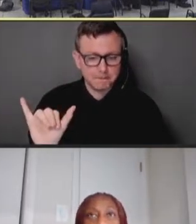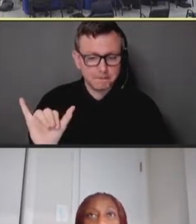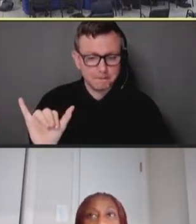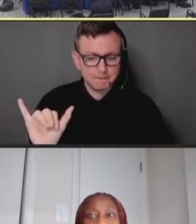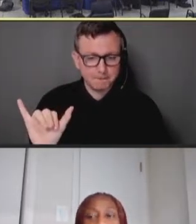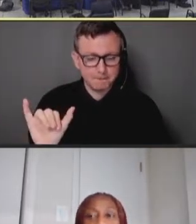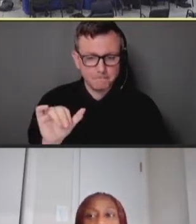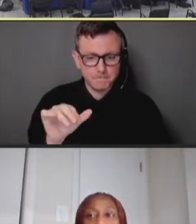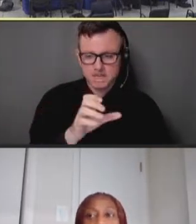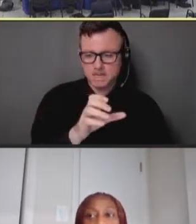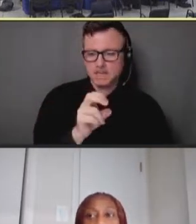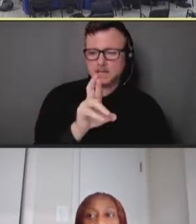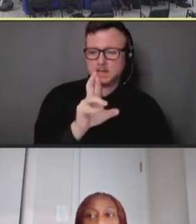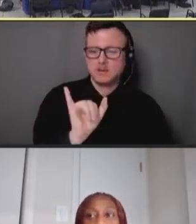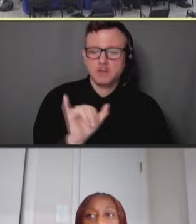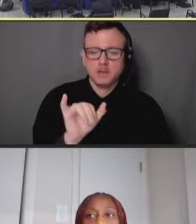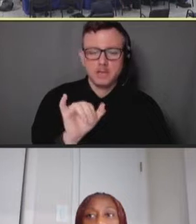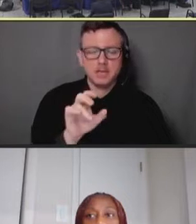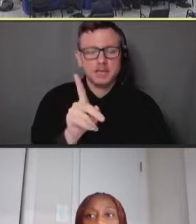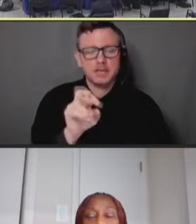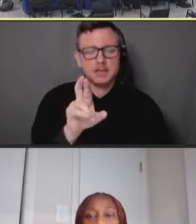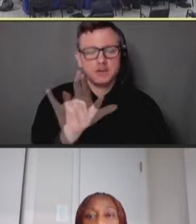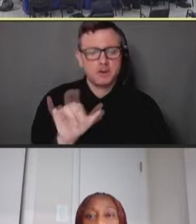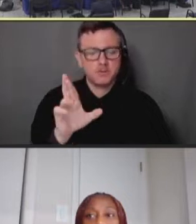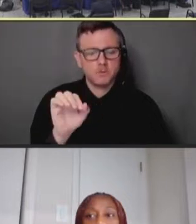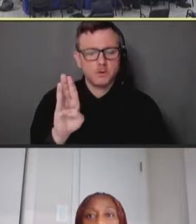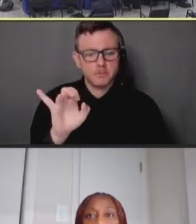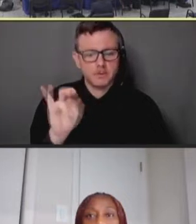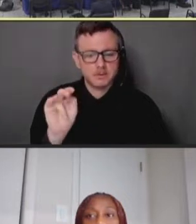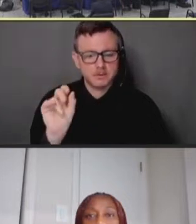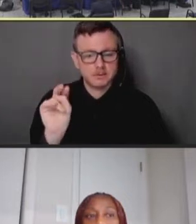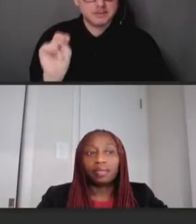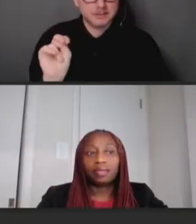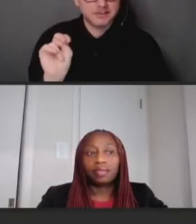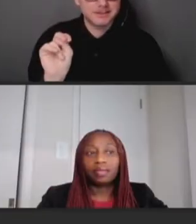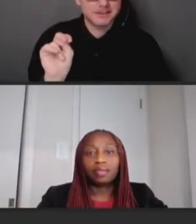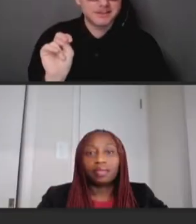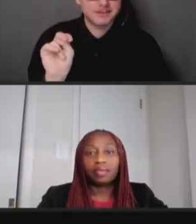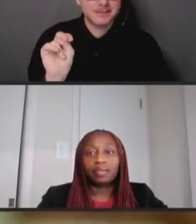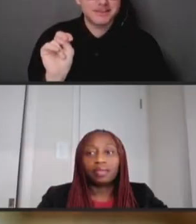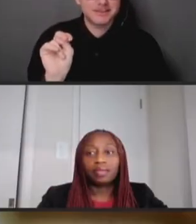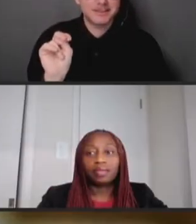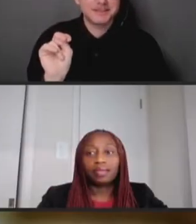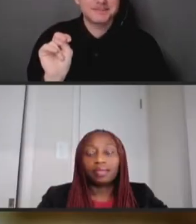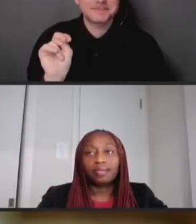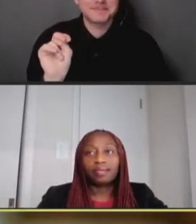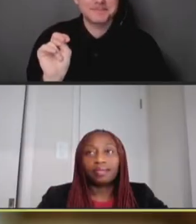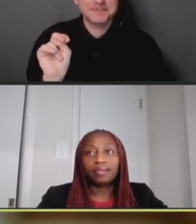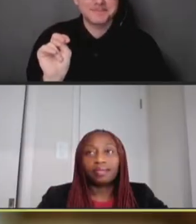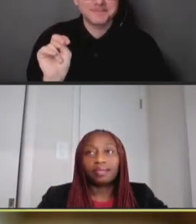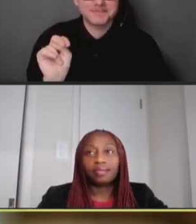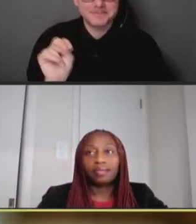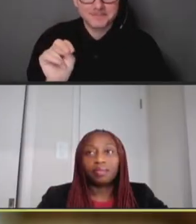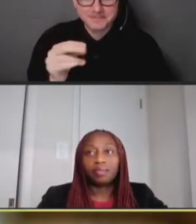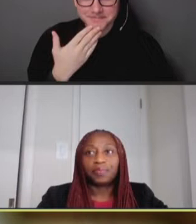Carrie Robinson: Good morning. Present.